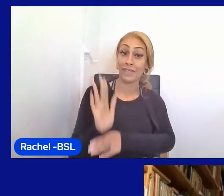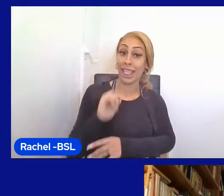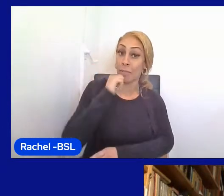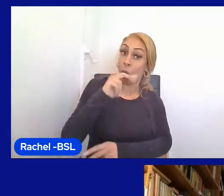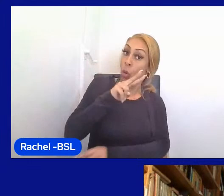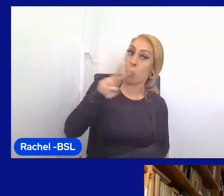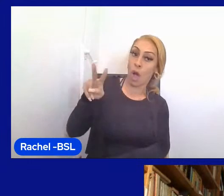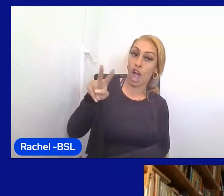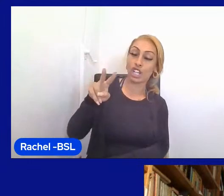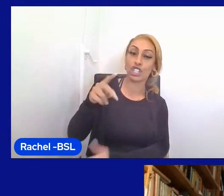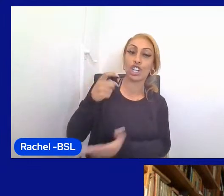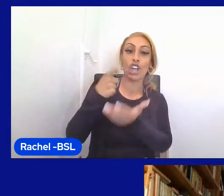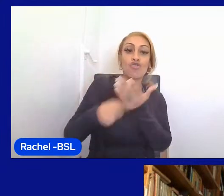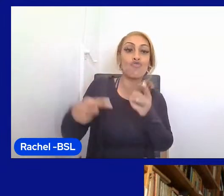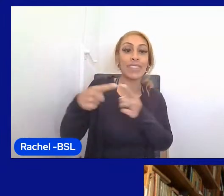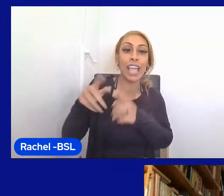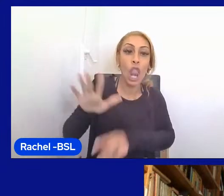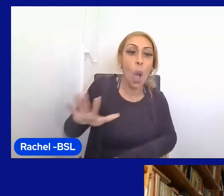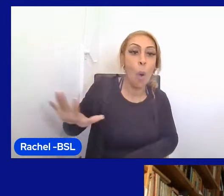In the R&D Fellowship program,